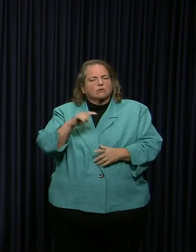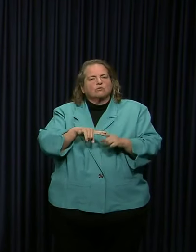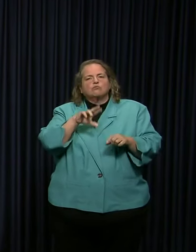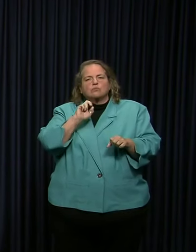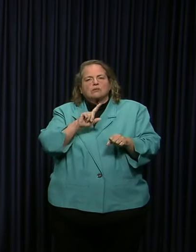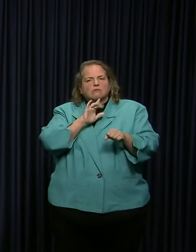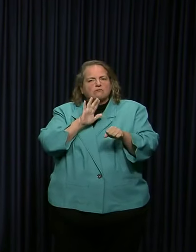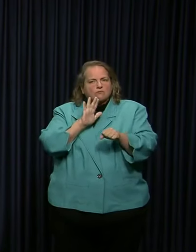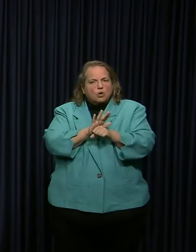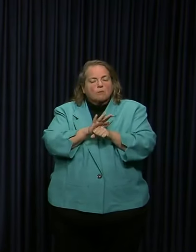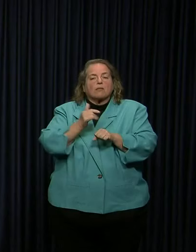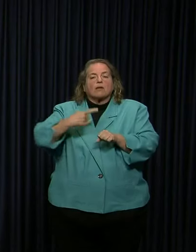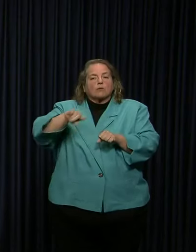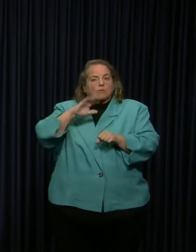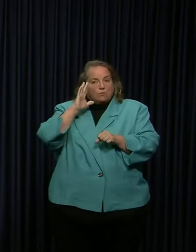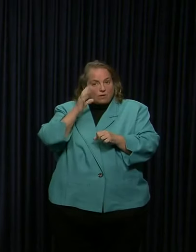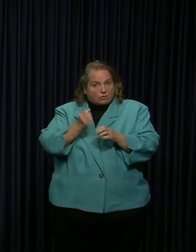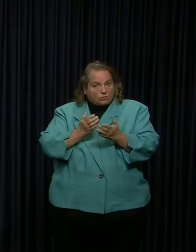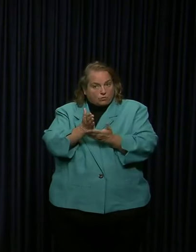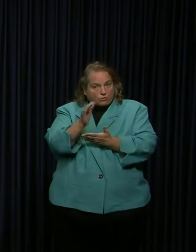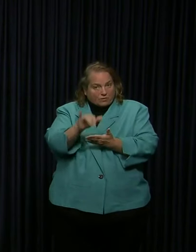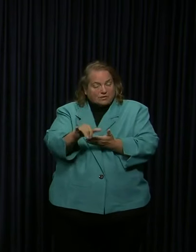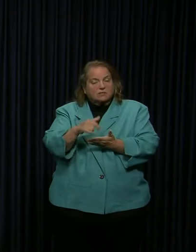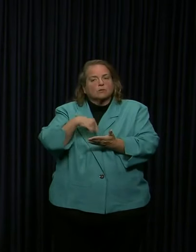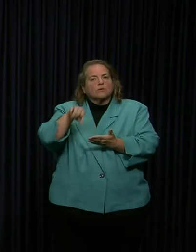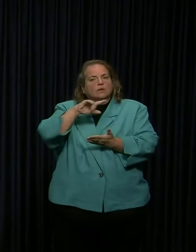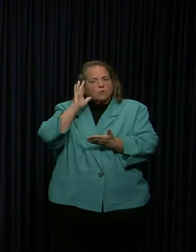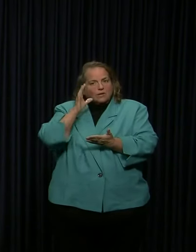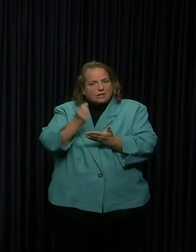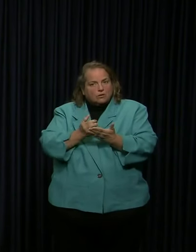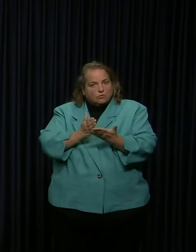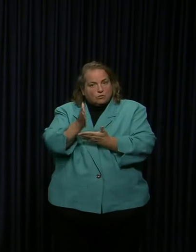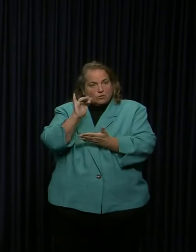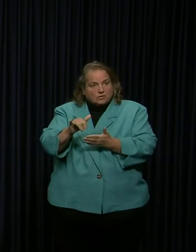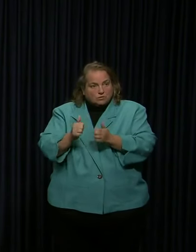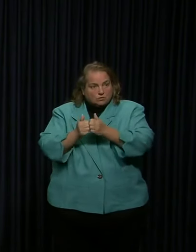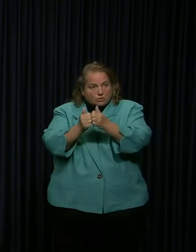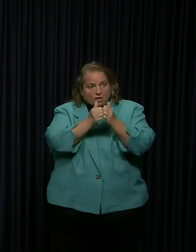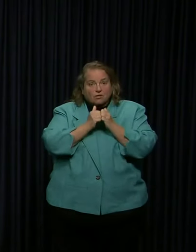I KNOW WE HAVE WHAT IT TAKES,